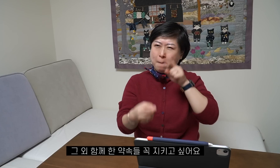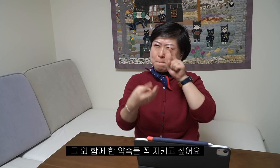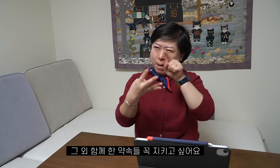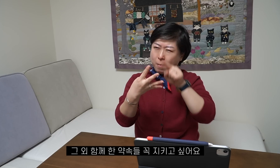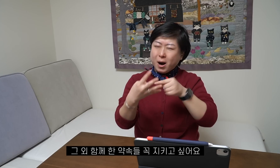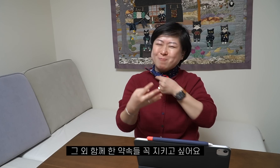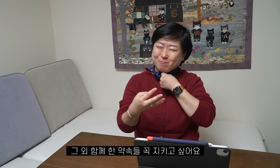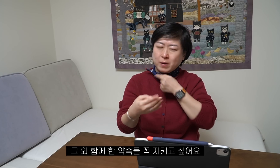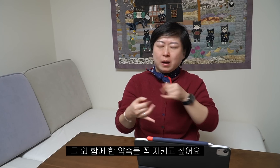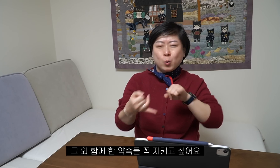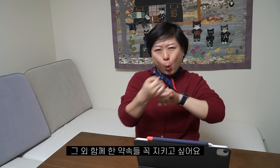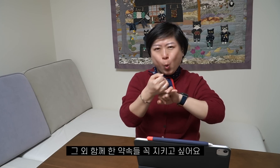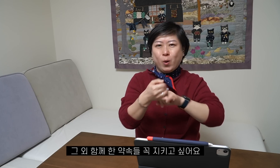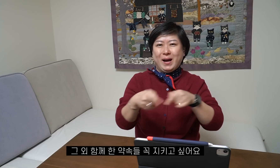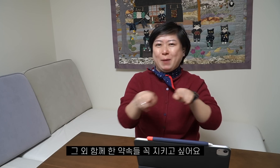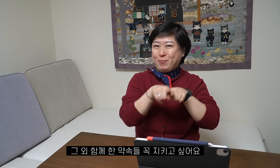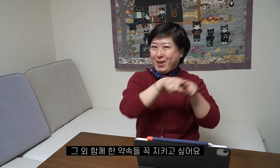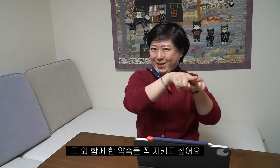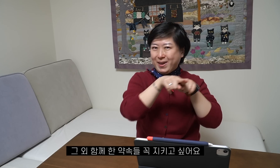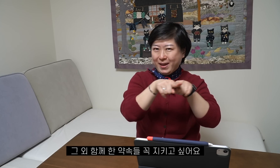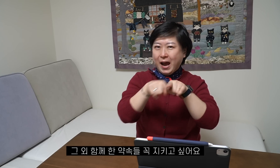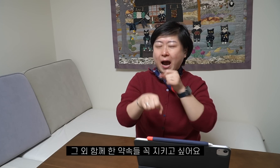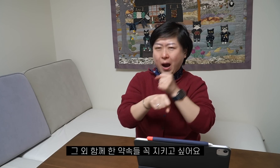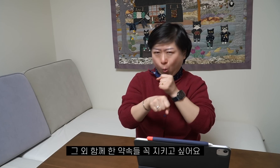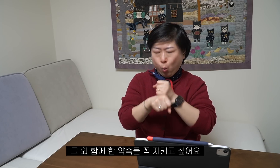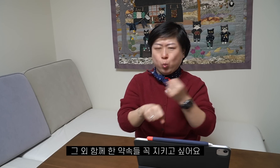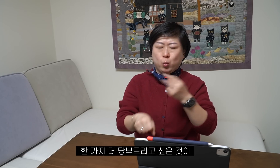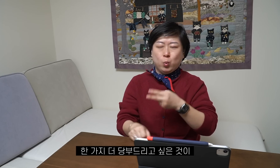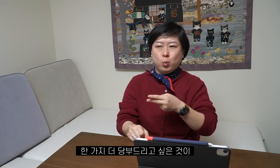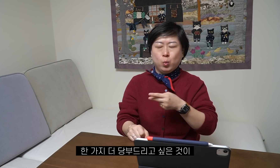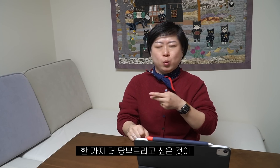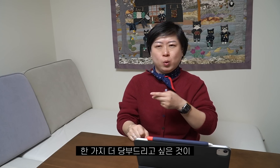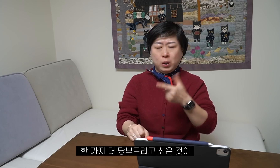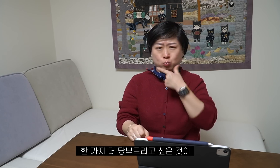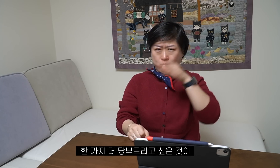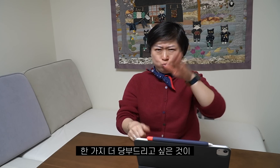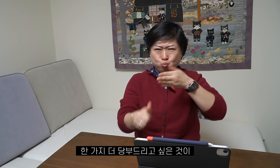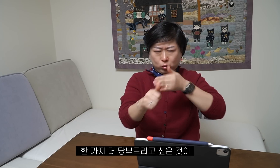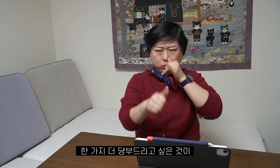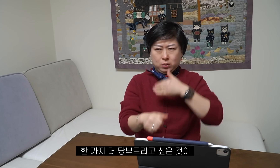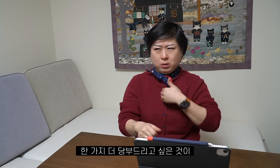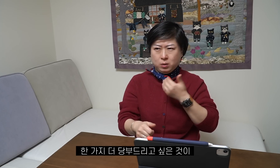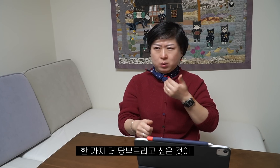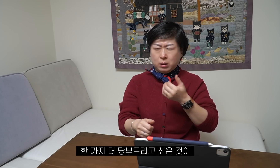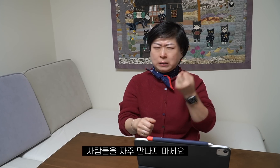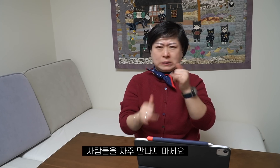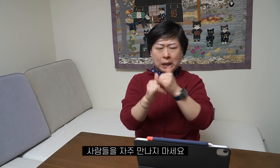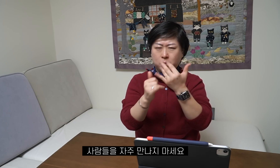I want to keep the other promises we made together. One more thing I want to tell you is,